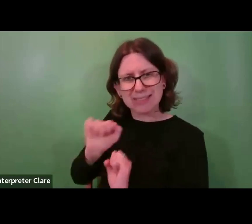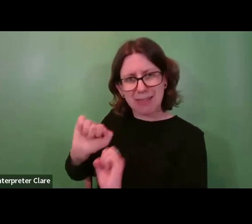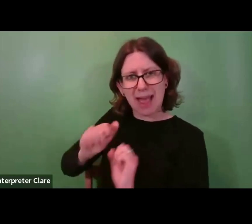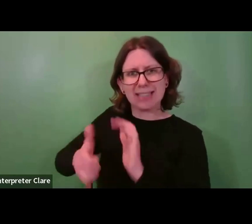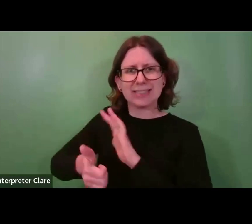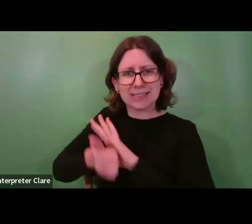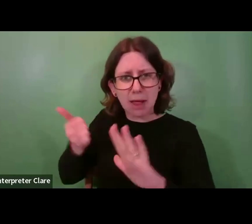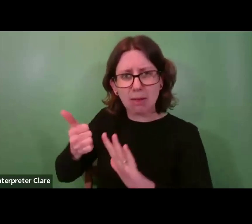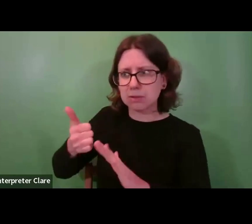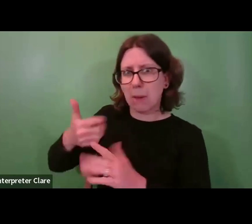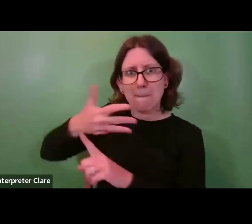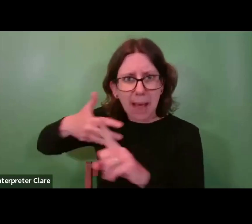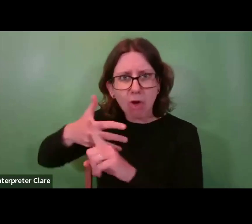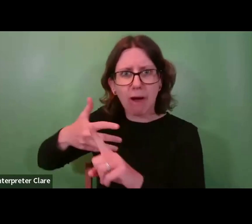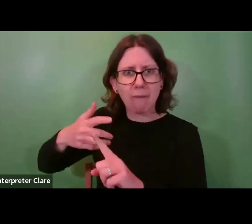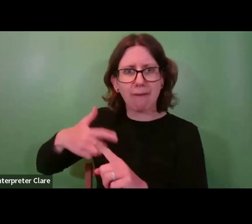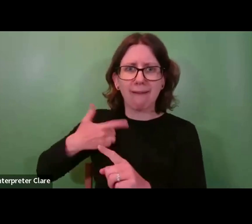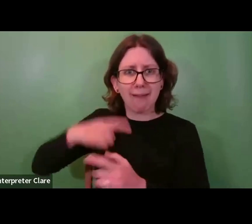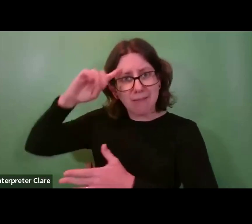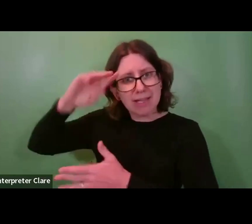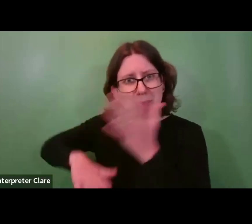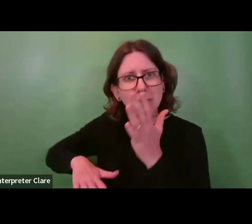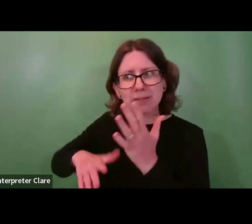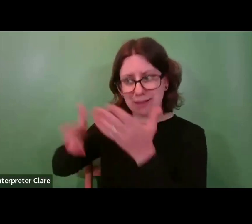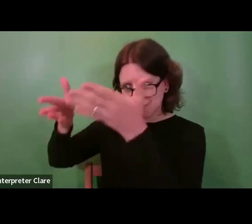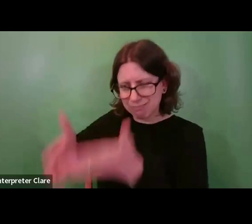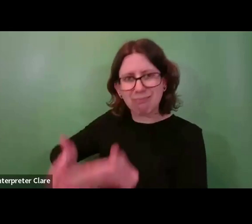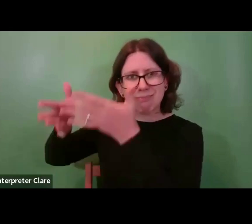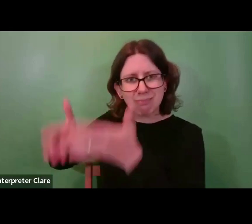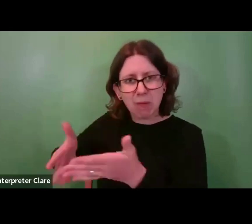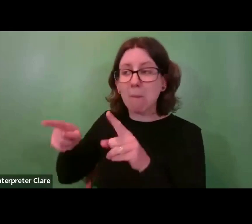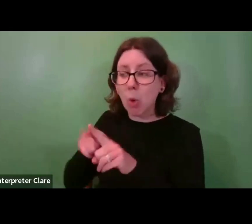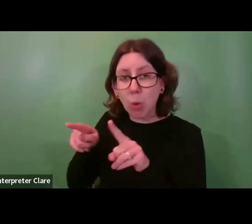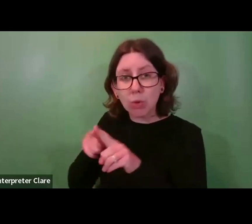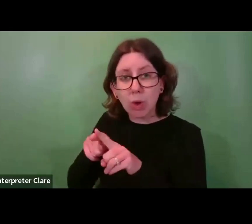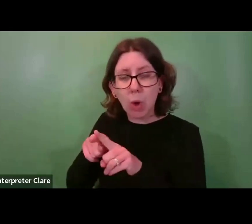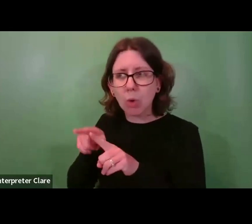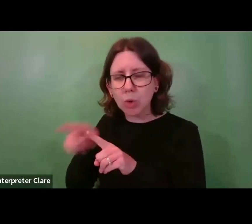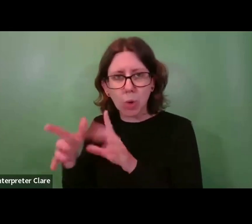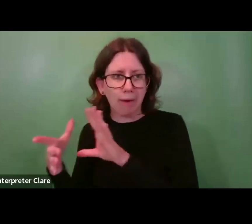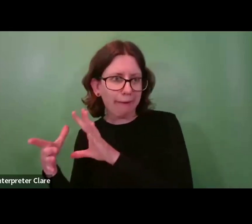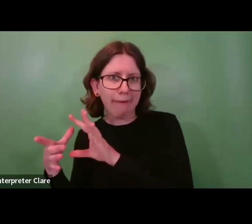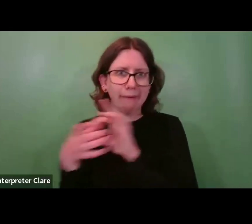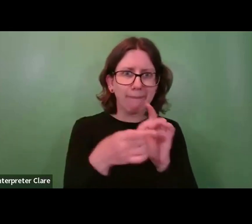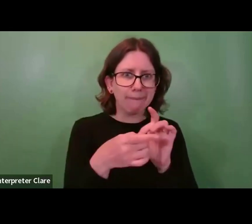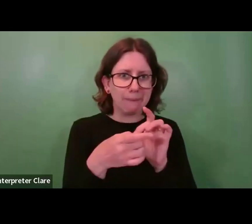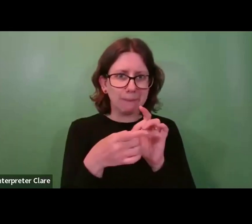bring that we're looking for for you to sort of engage and, and play an important part in the justice system